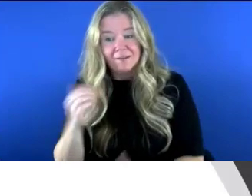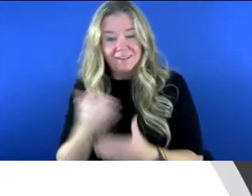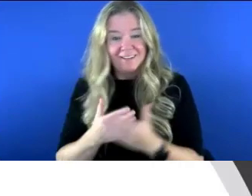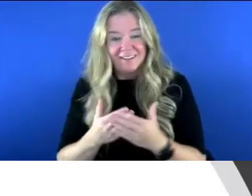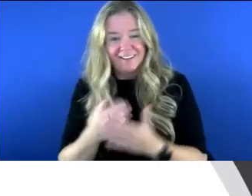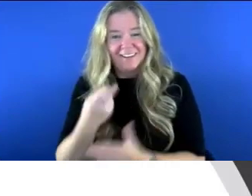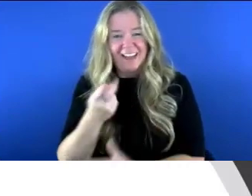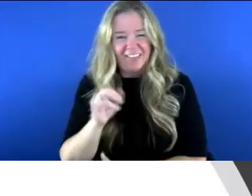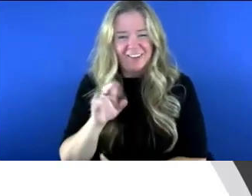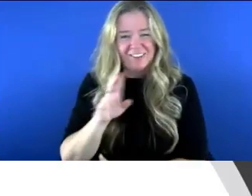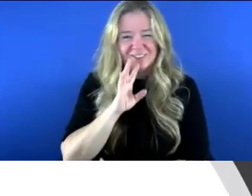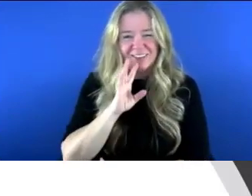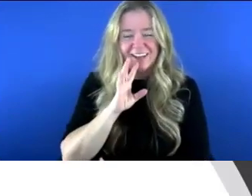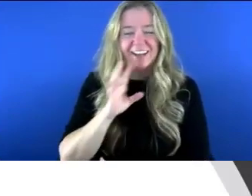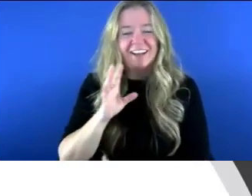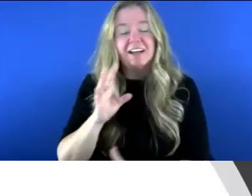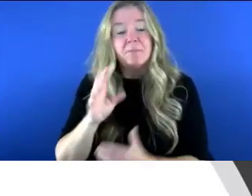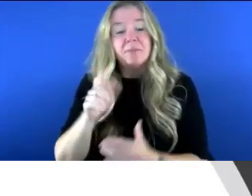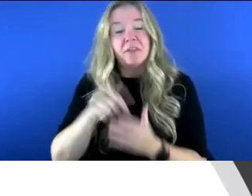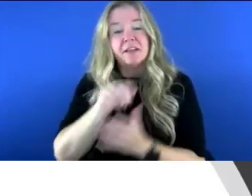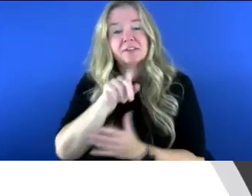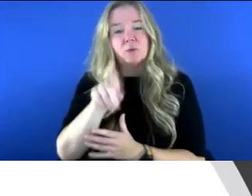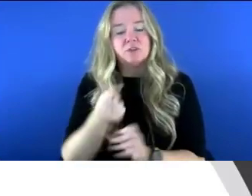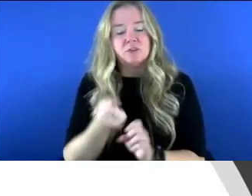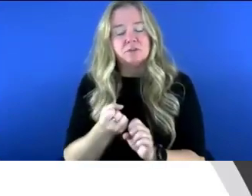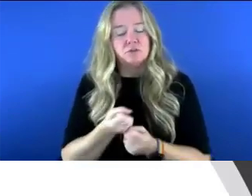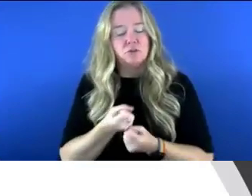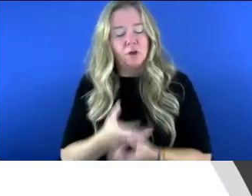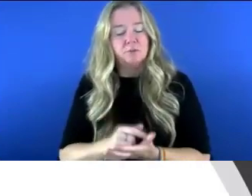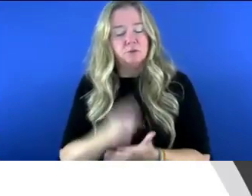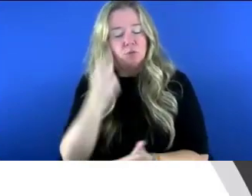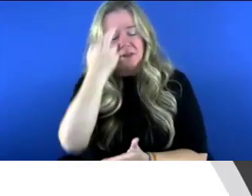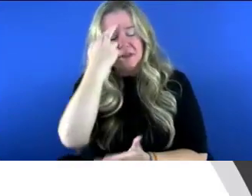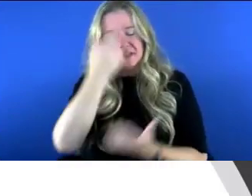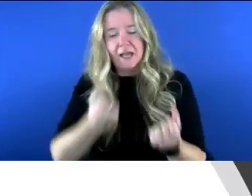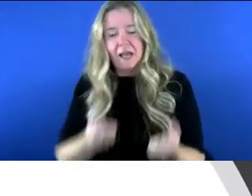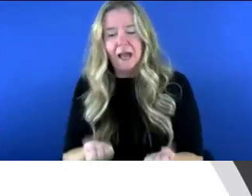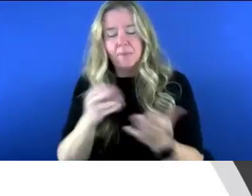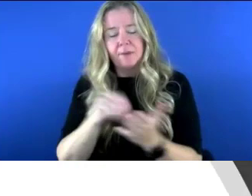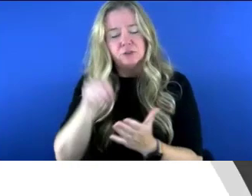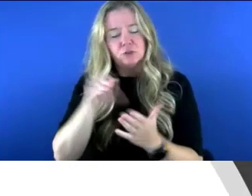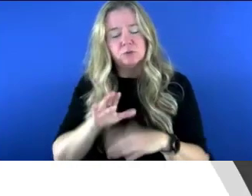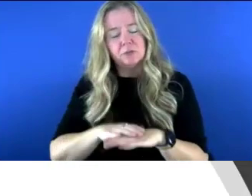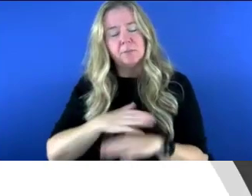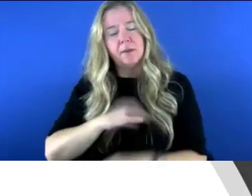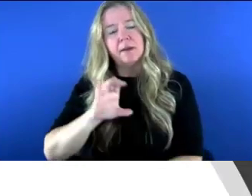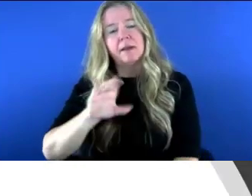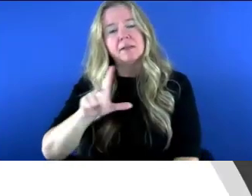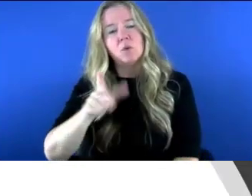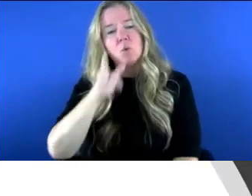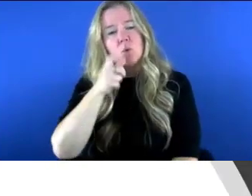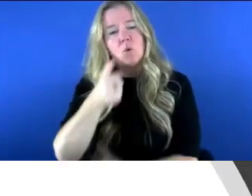HEATHER BRASPENNINX >> This is Heather. This question made me realize how many students on my caseload actually probably qualify